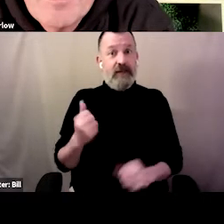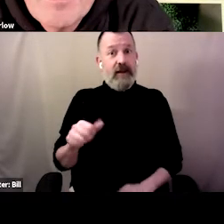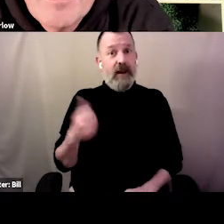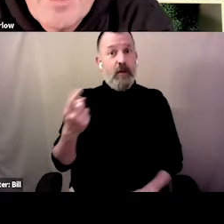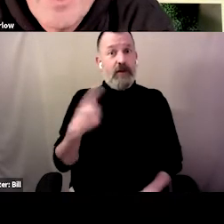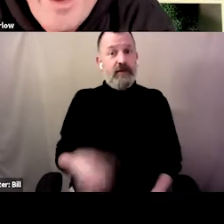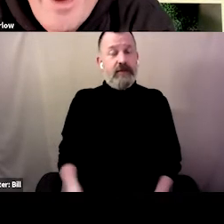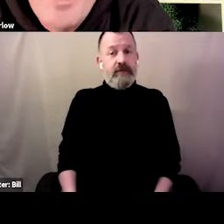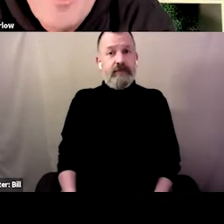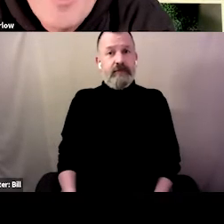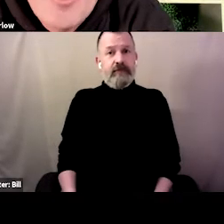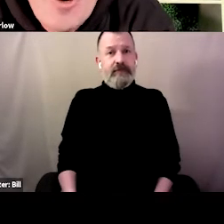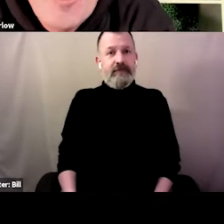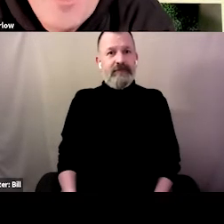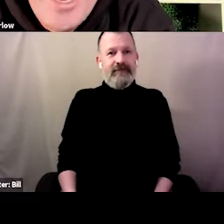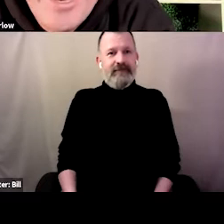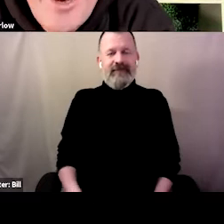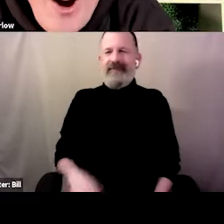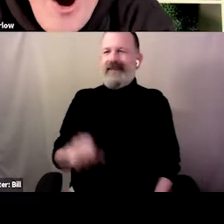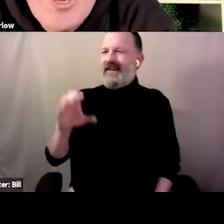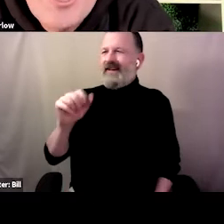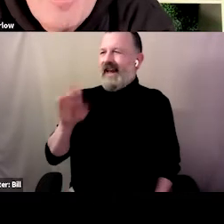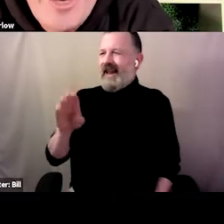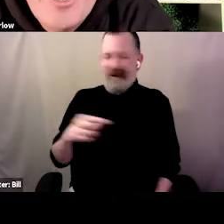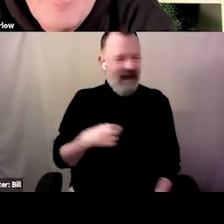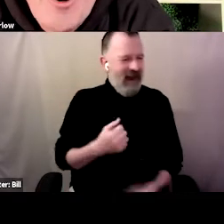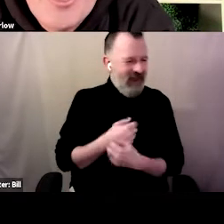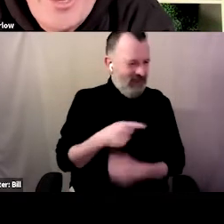CalebBarlow: I love this one from Nick honestly folks like